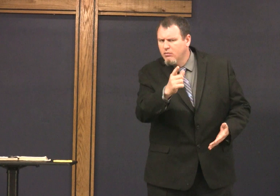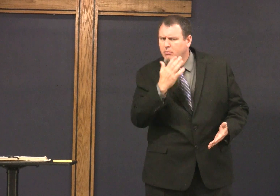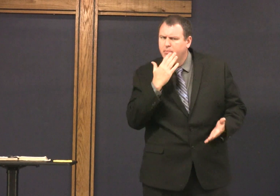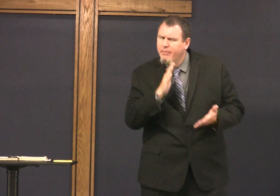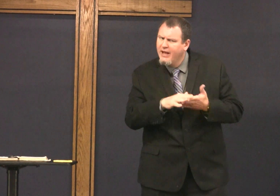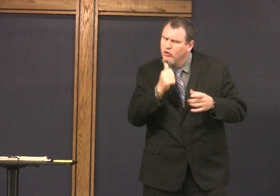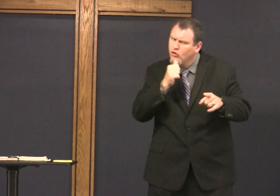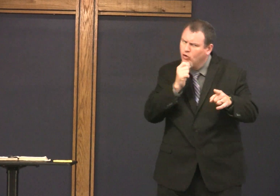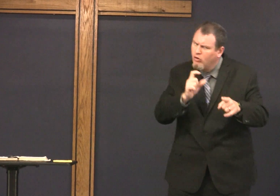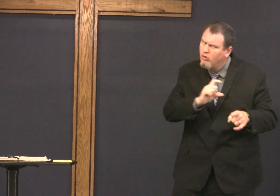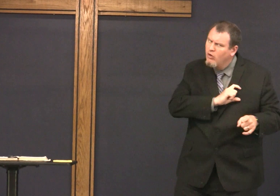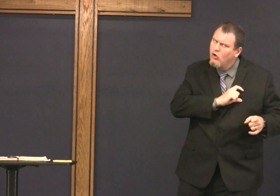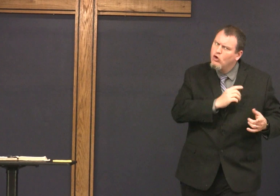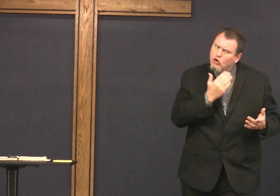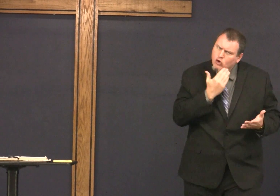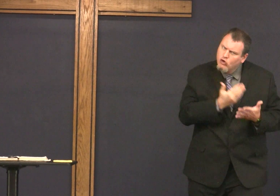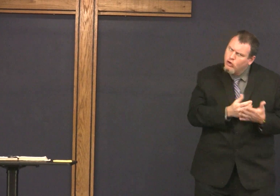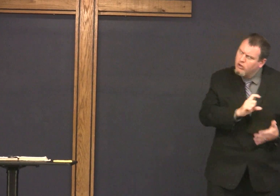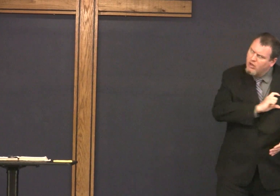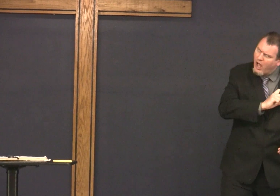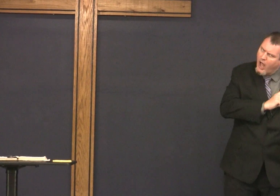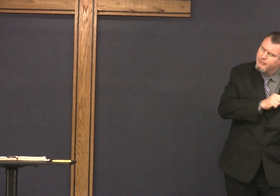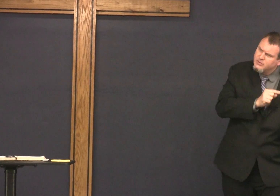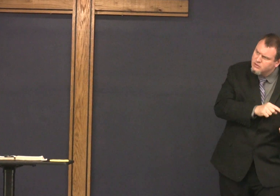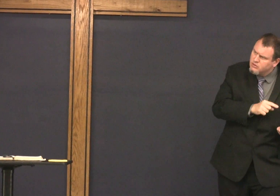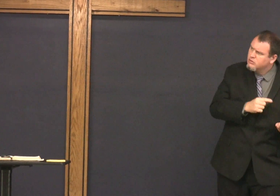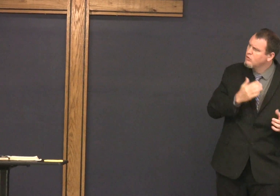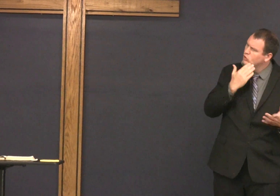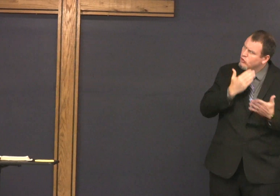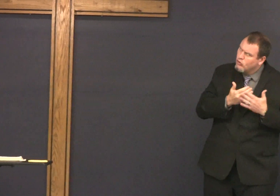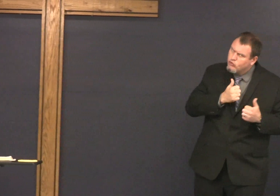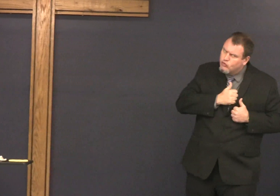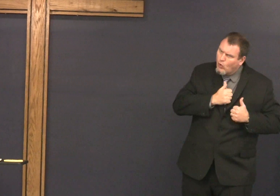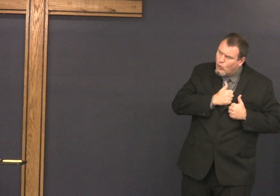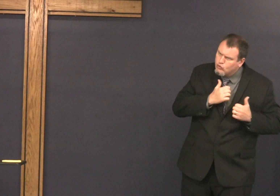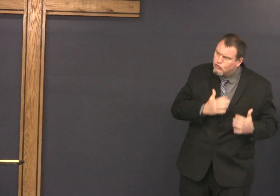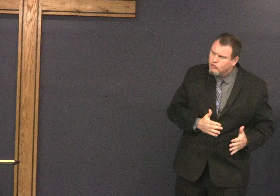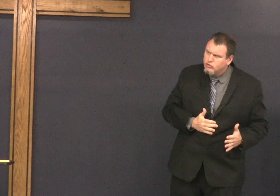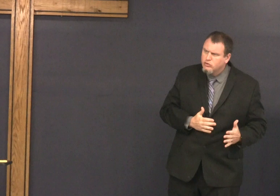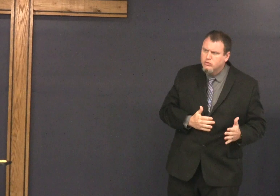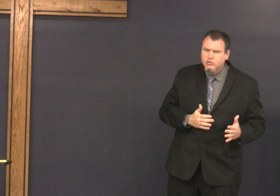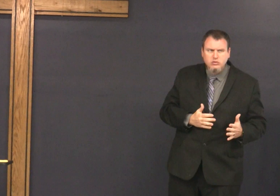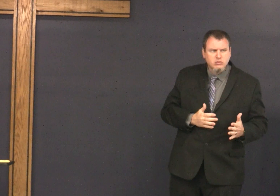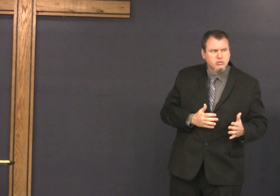called the cops badge or you call the Jews bad cops they were they were good soldiers